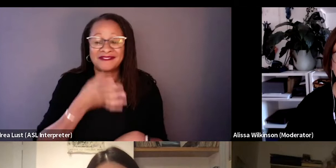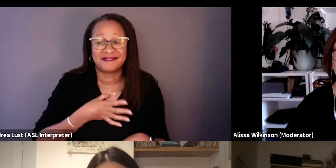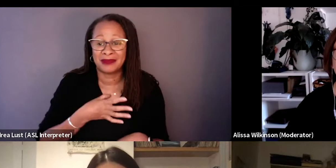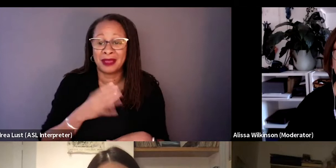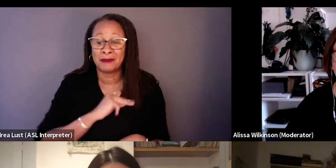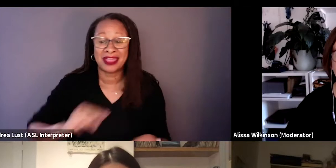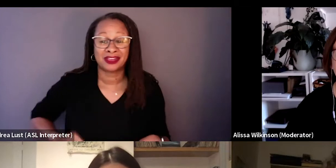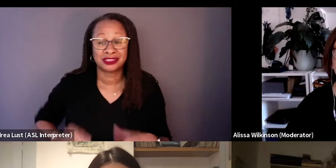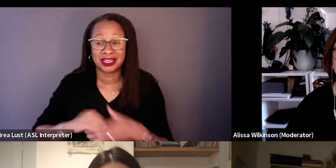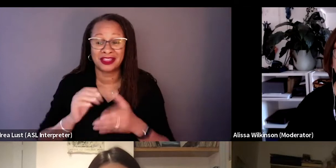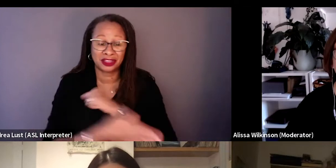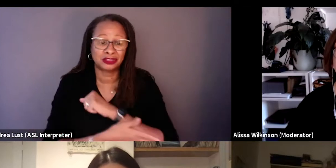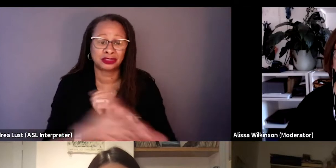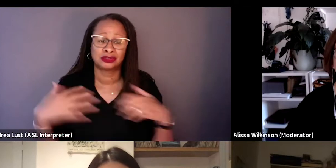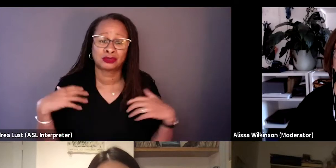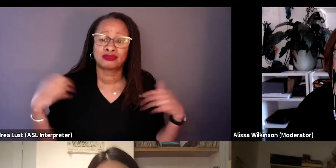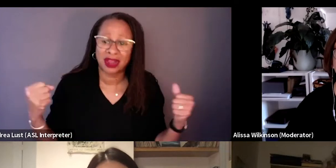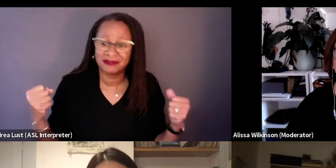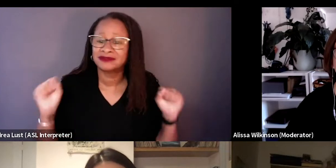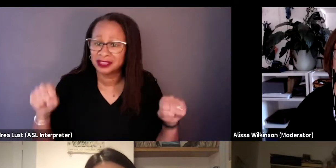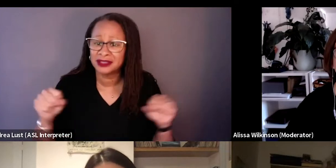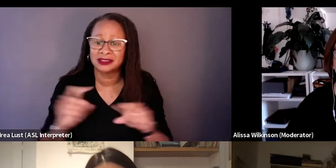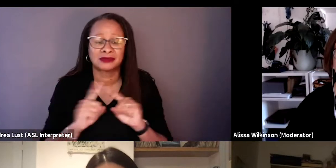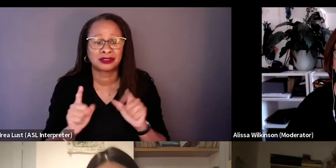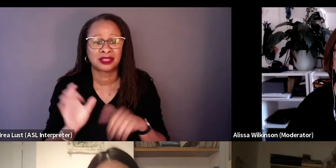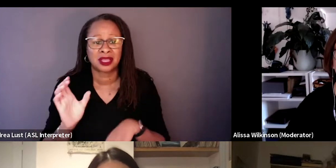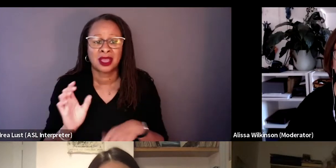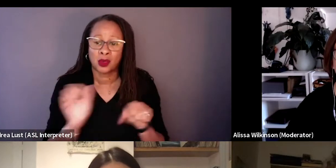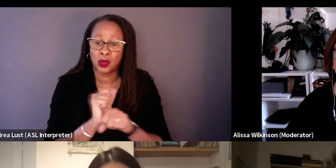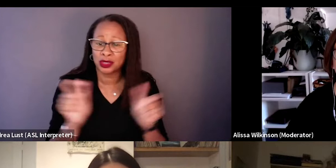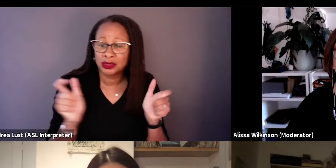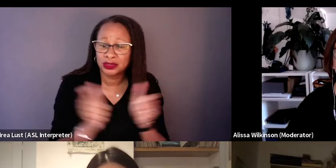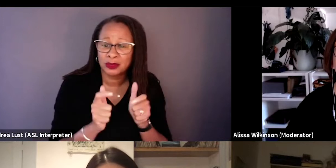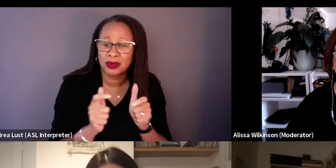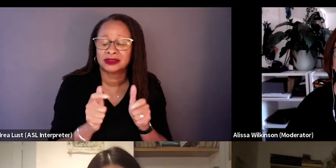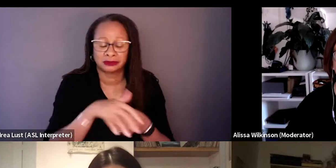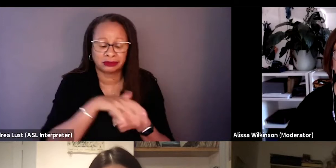And she was brave, she was courageous, and she was working in a small province called Maidan Wardak,